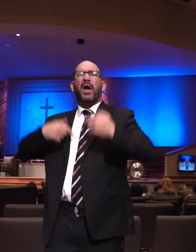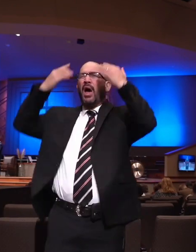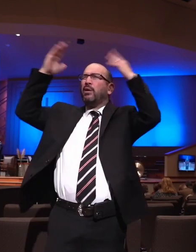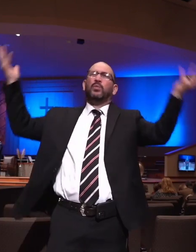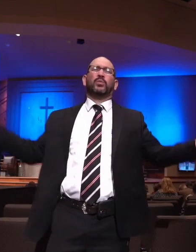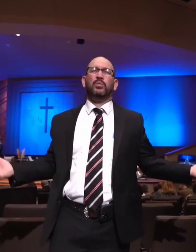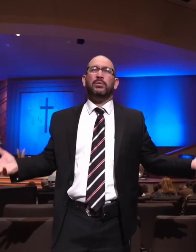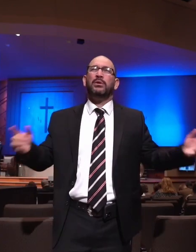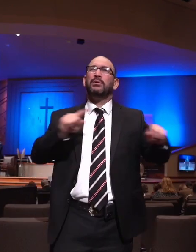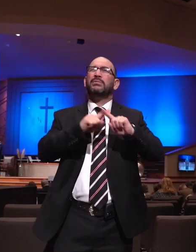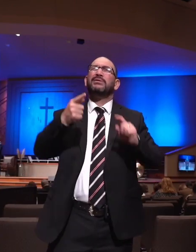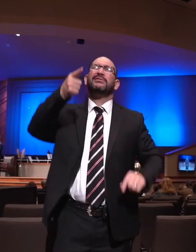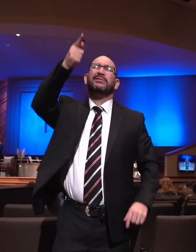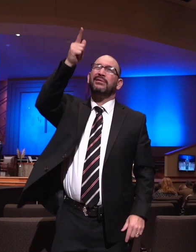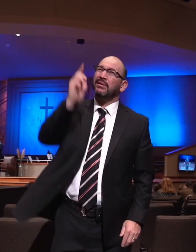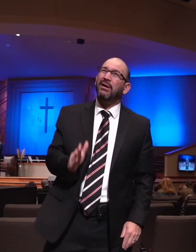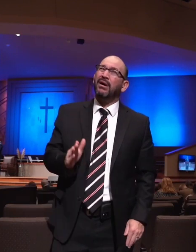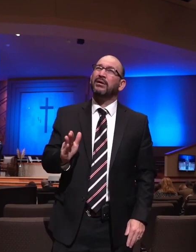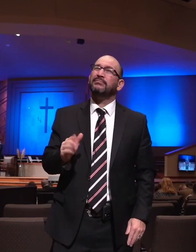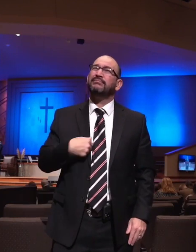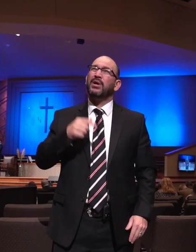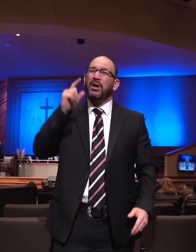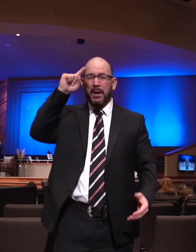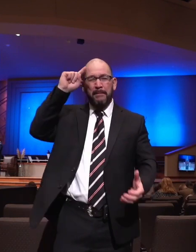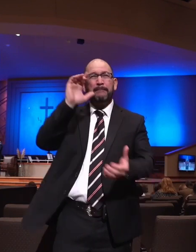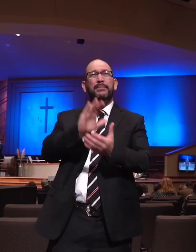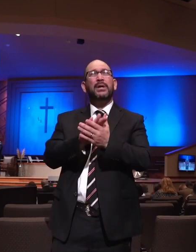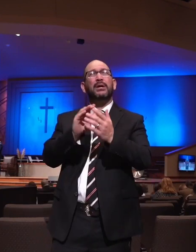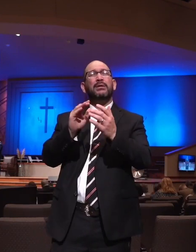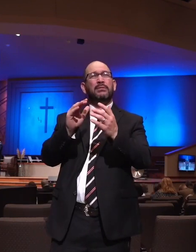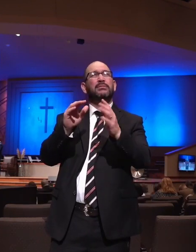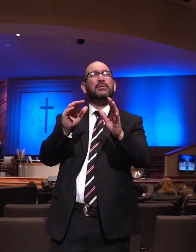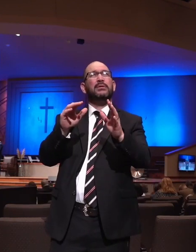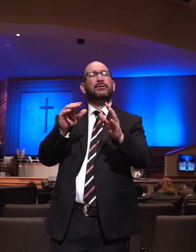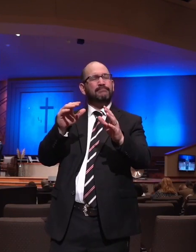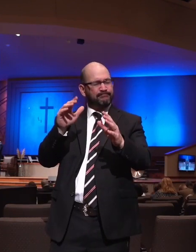but dear God I'm going to believe by faith and I'm going to step out as that